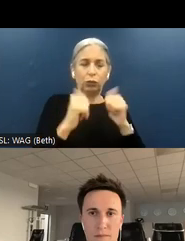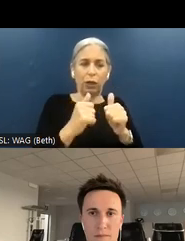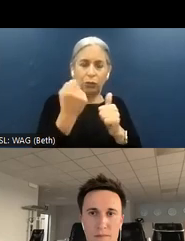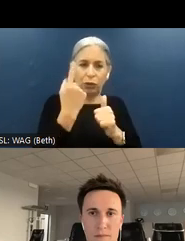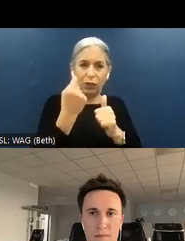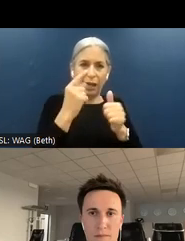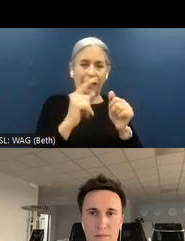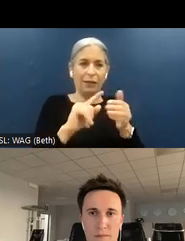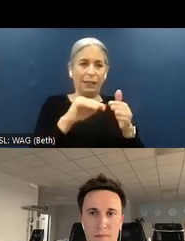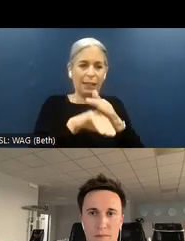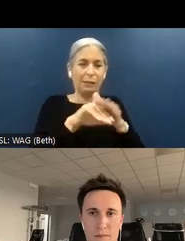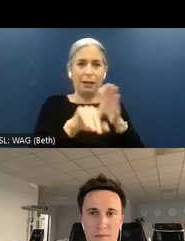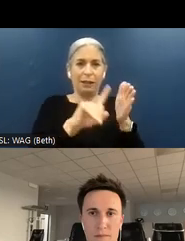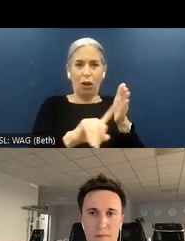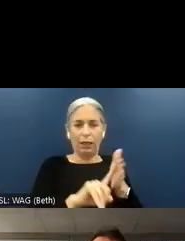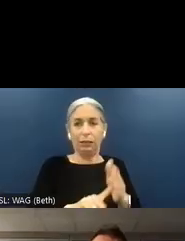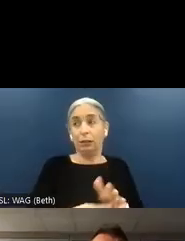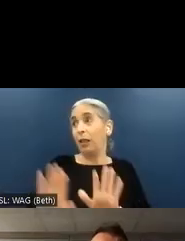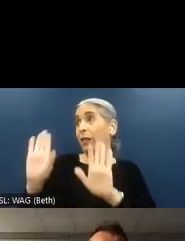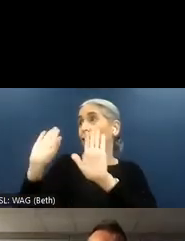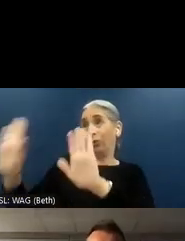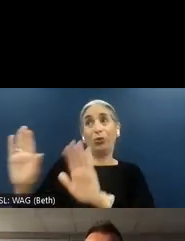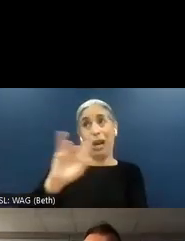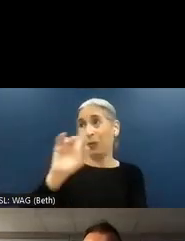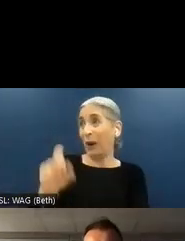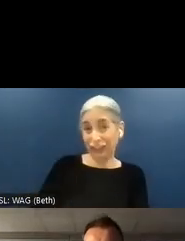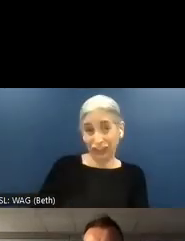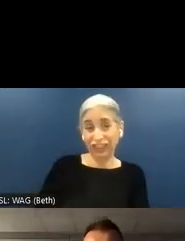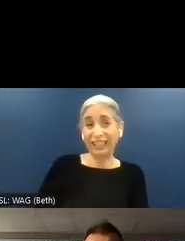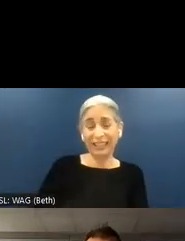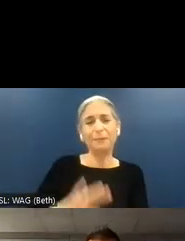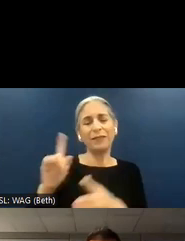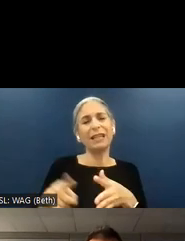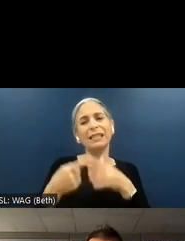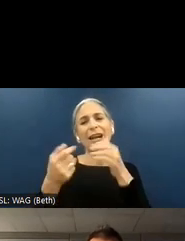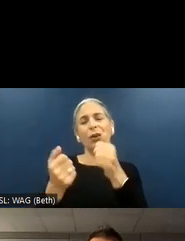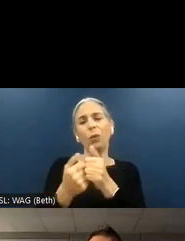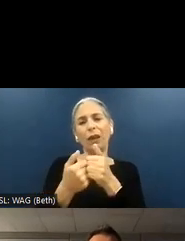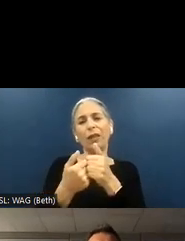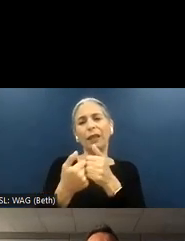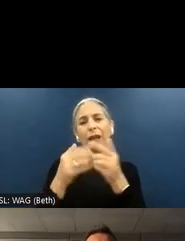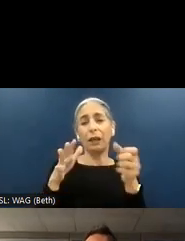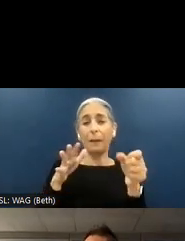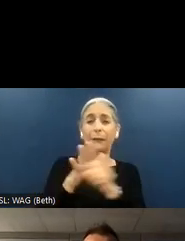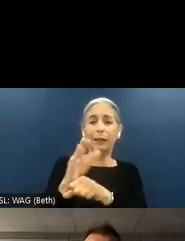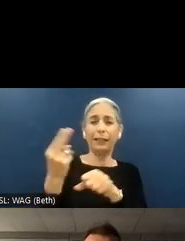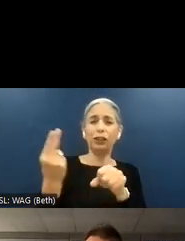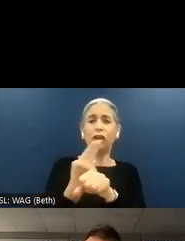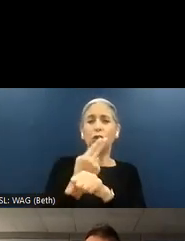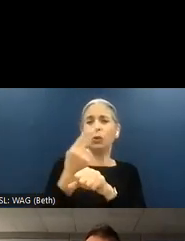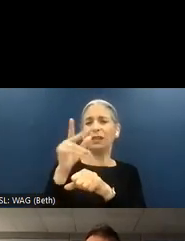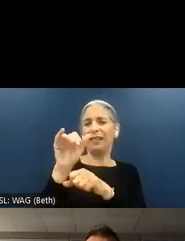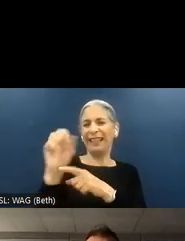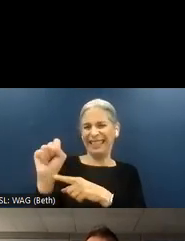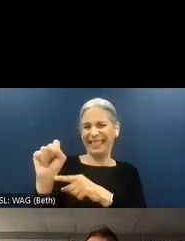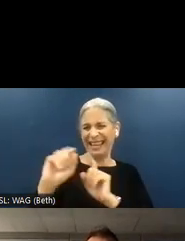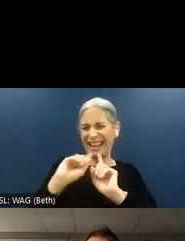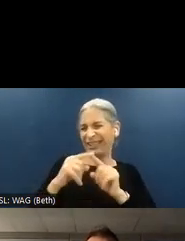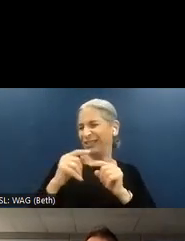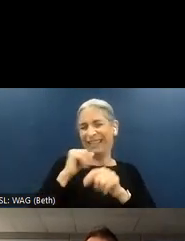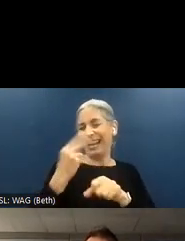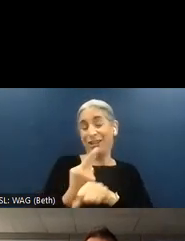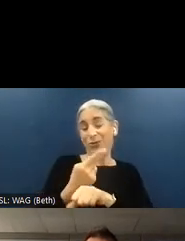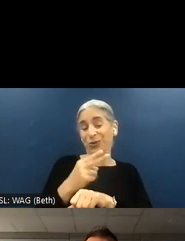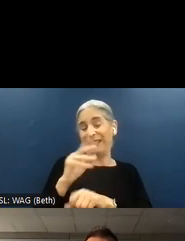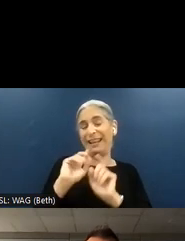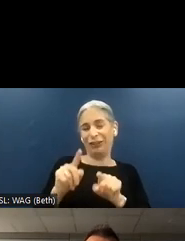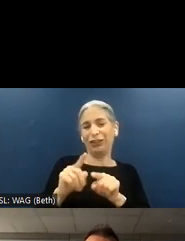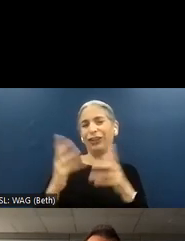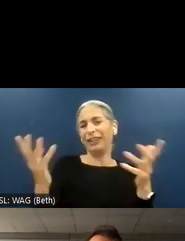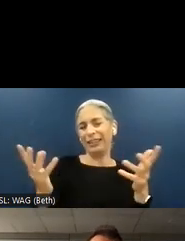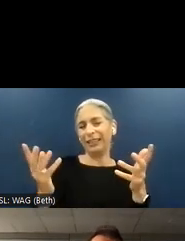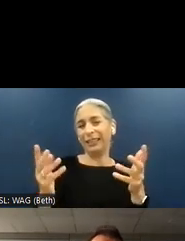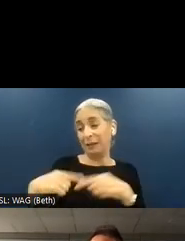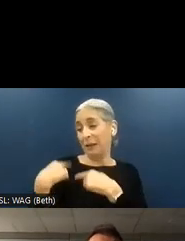Such a great question. I start with a completely useless answer. It has been 20-plus years